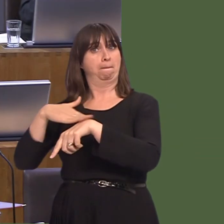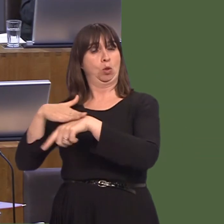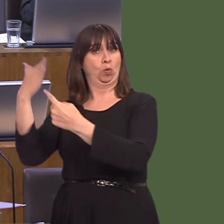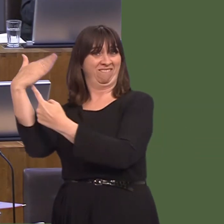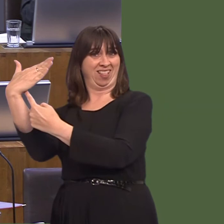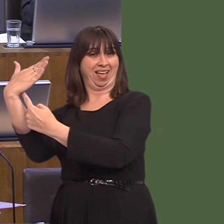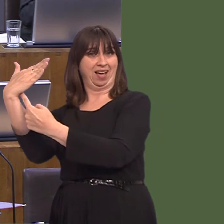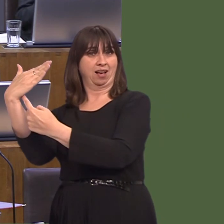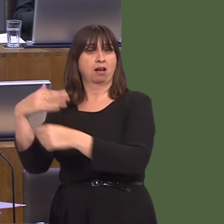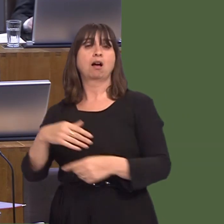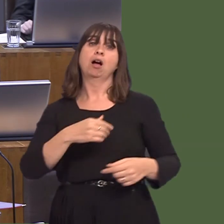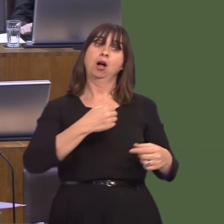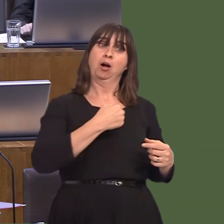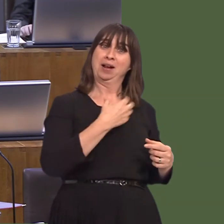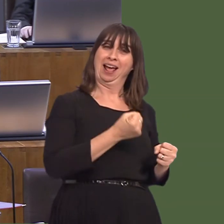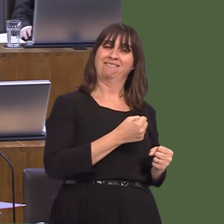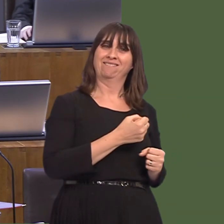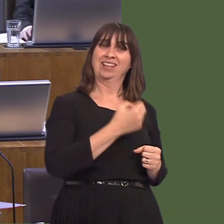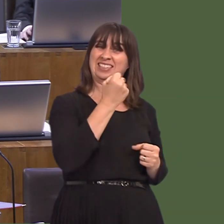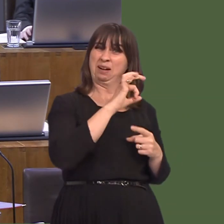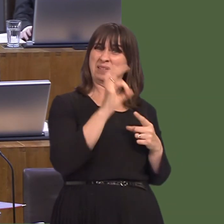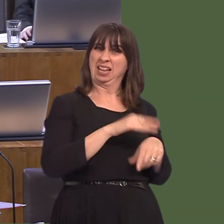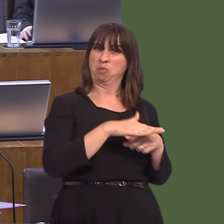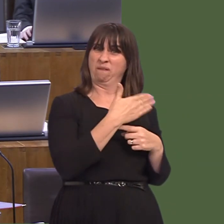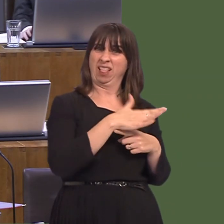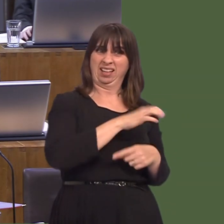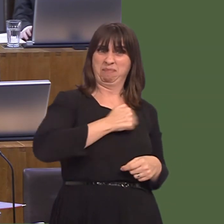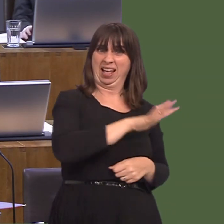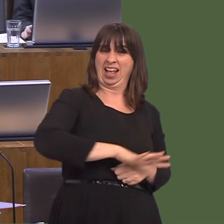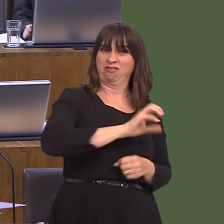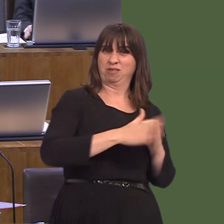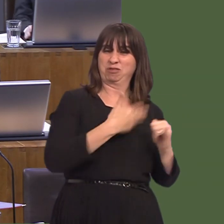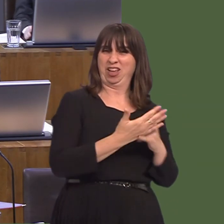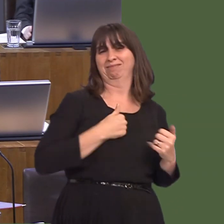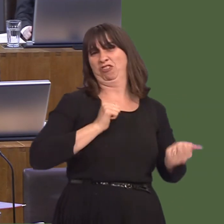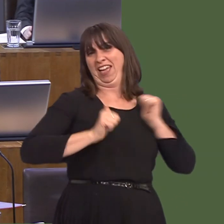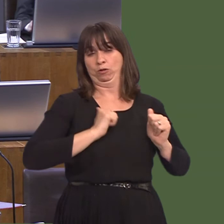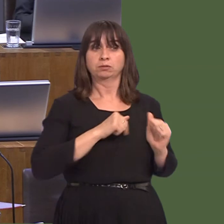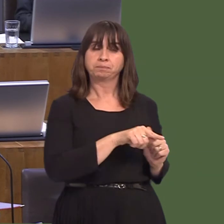cent of them in my own constituencyóthat we can say that our beaches meet a European